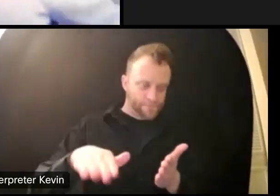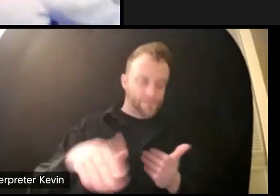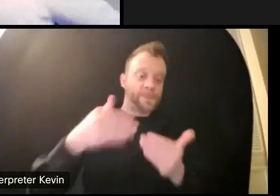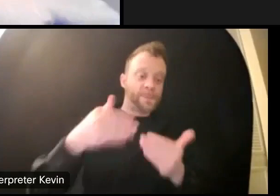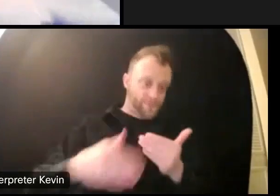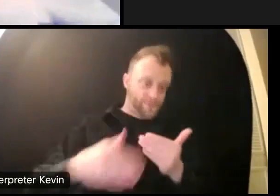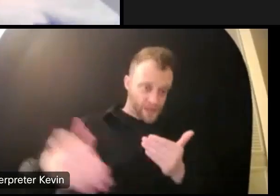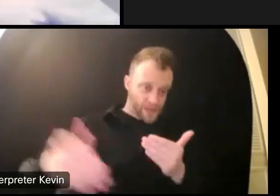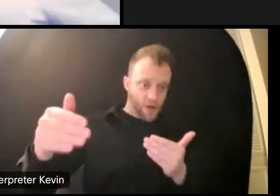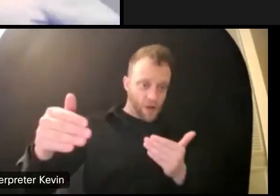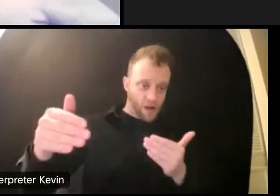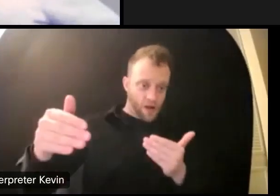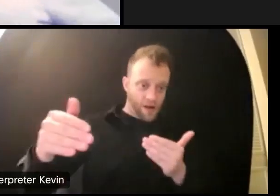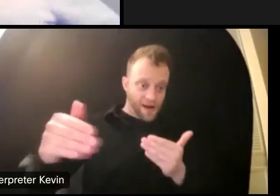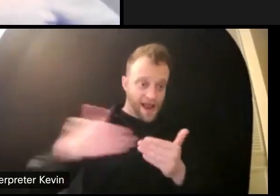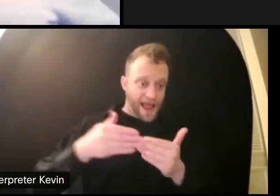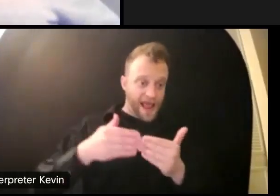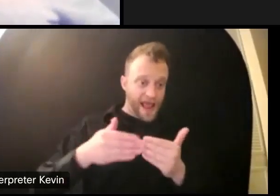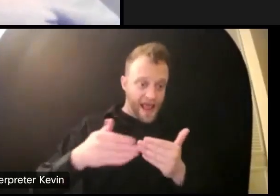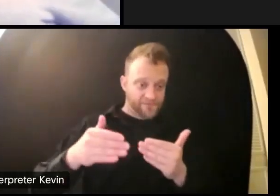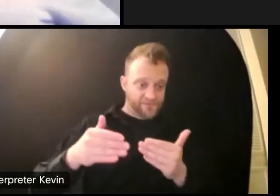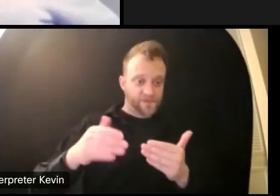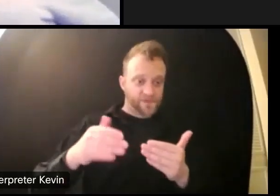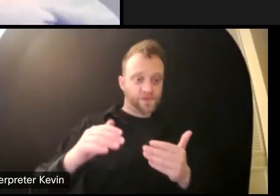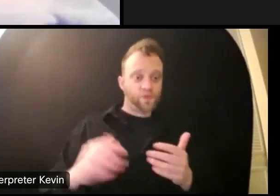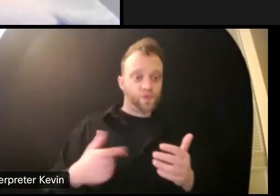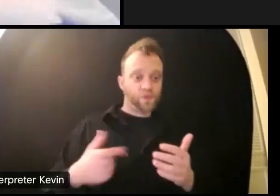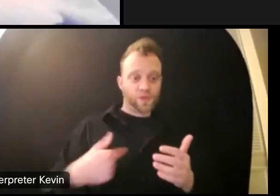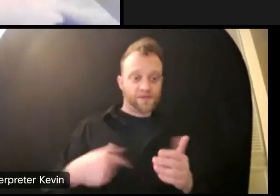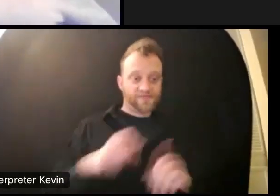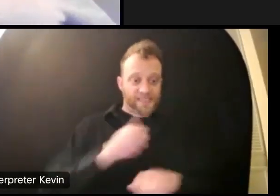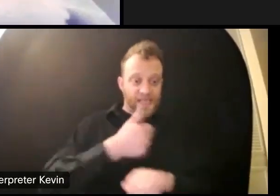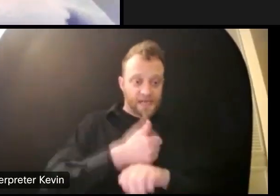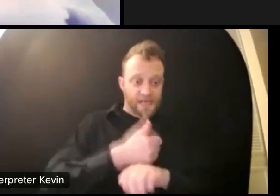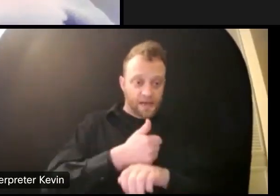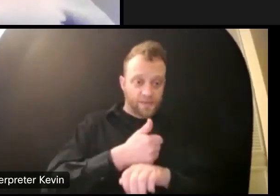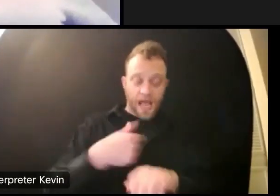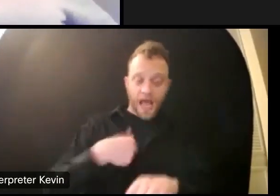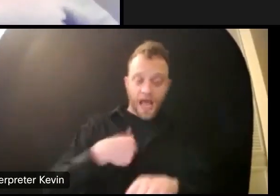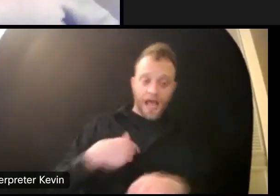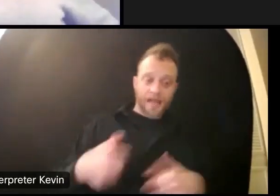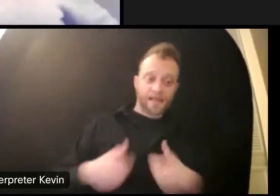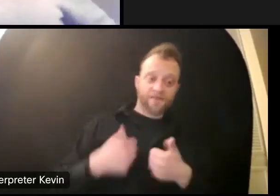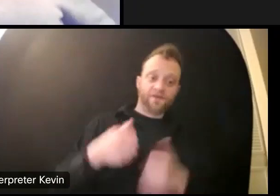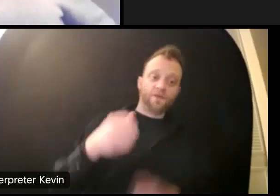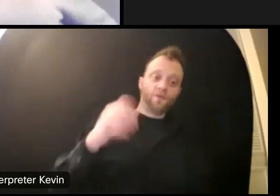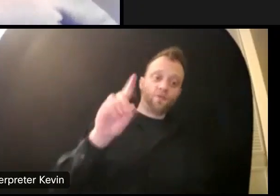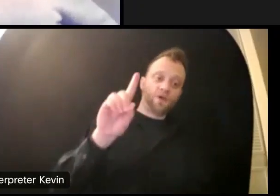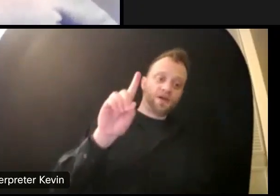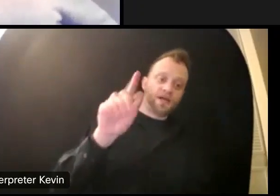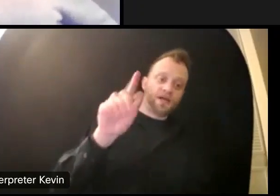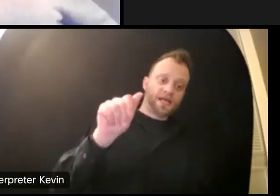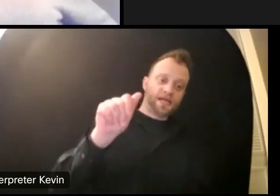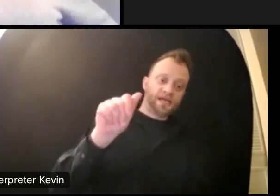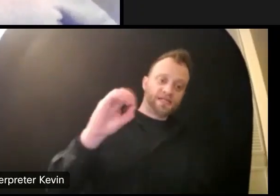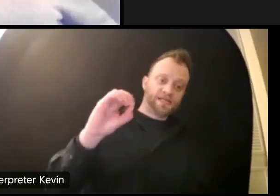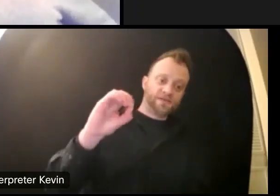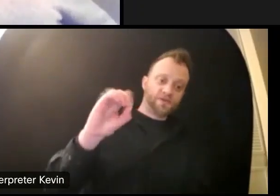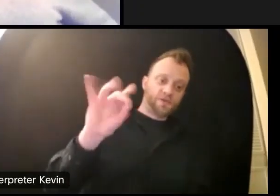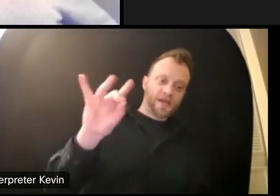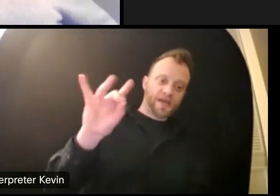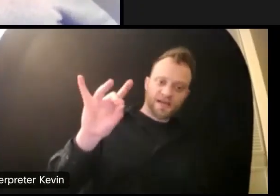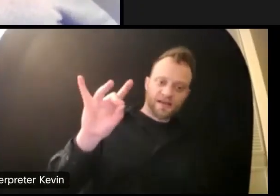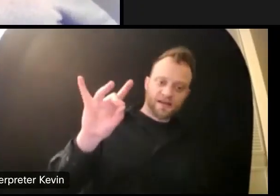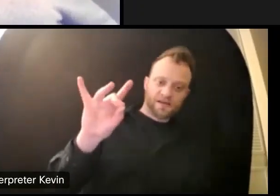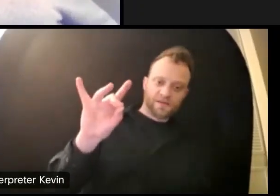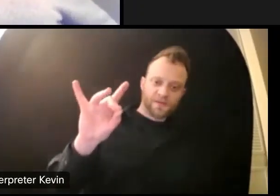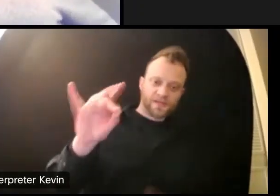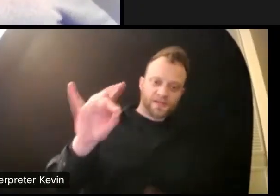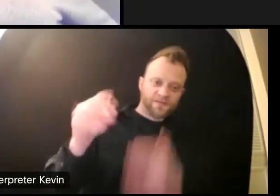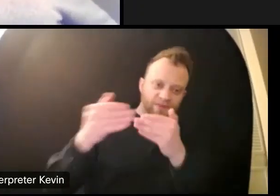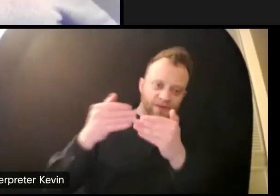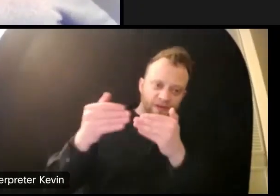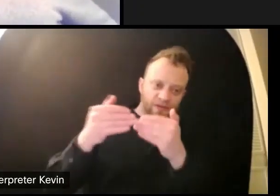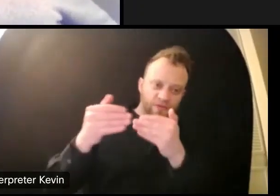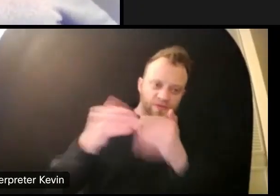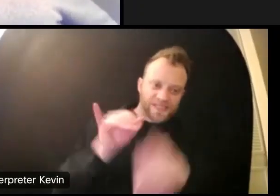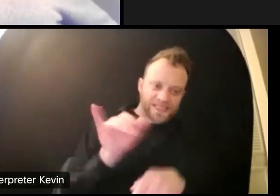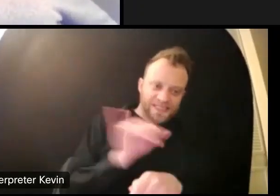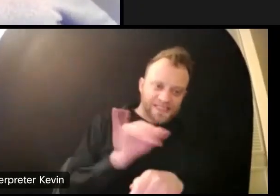for instance, I currently live in 1A08 but it is almost identical to what will be the new 1E01.